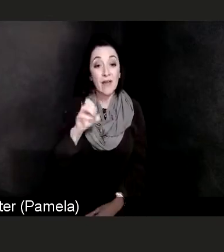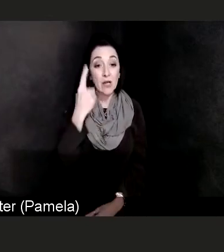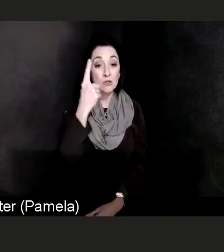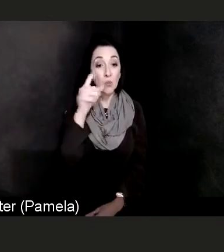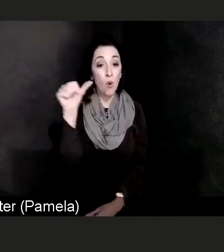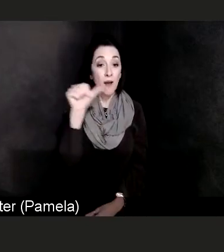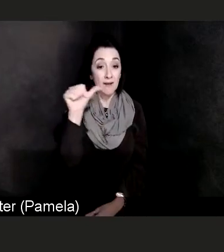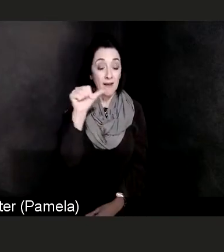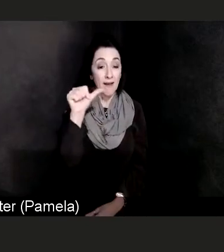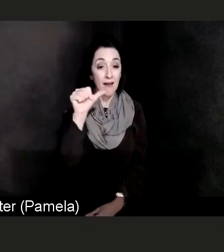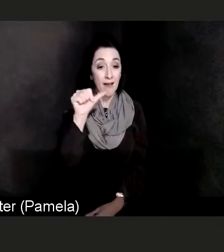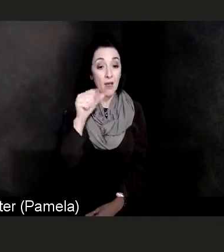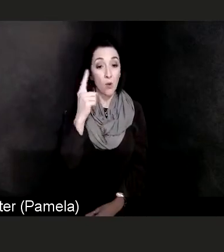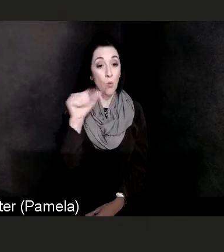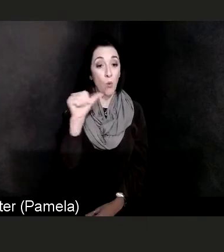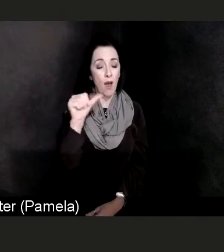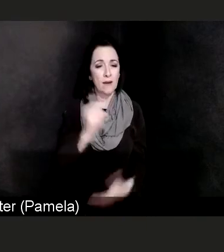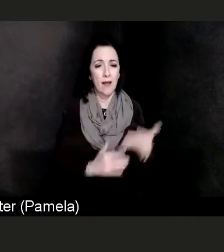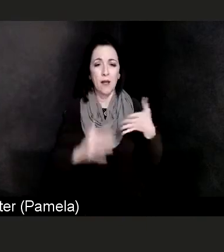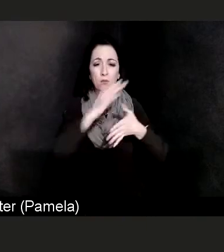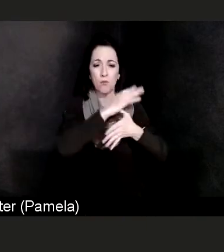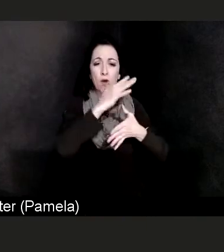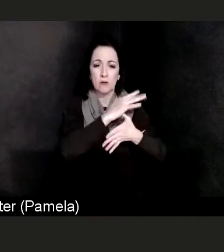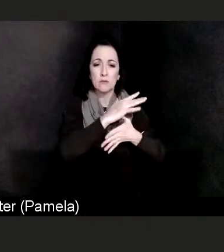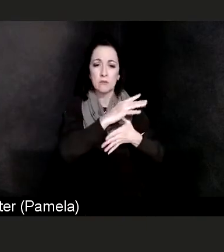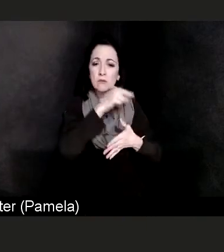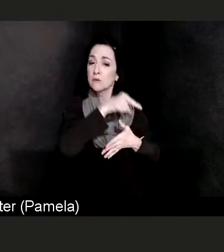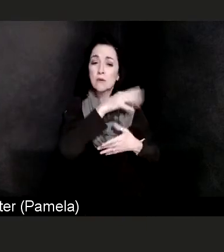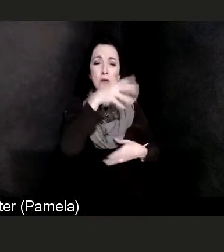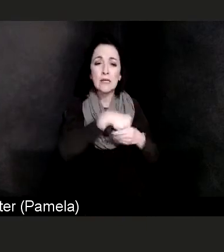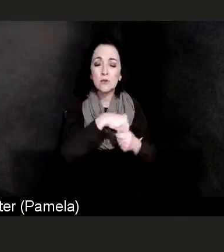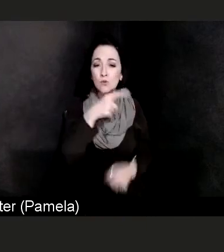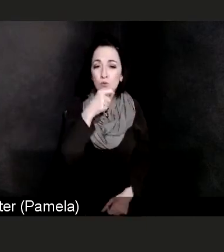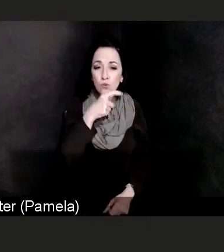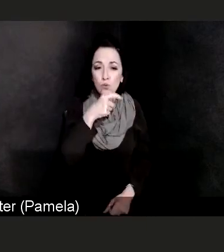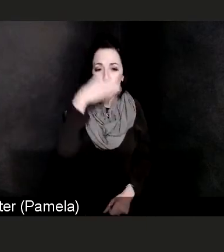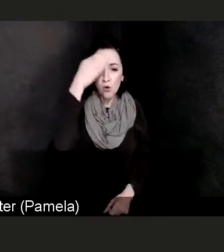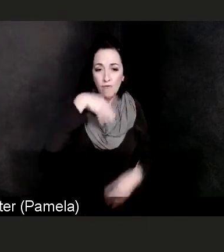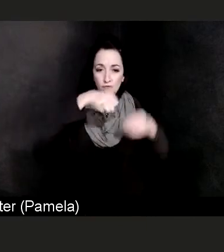and what that includes are frontline healthcare workers those who may have the potential